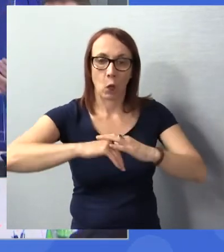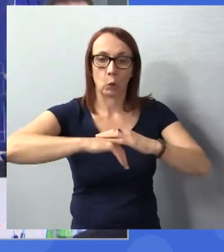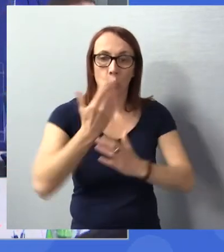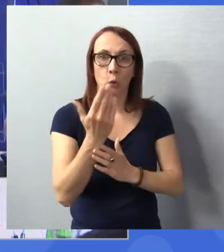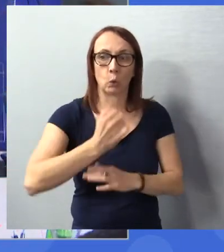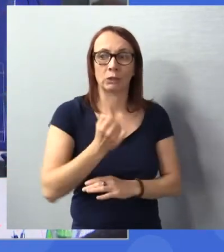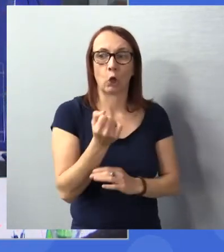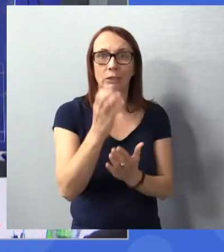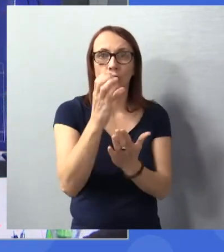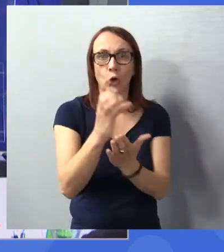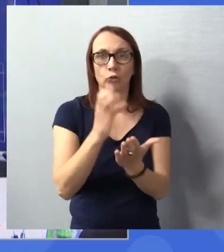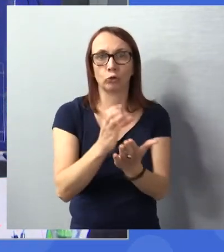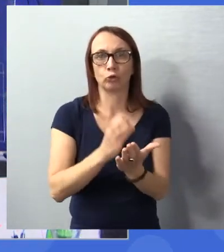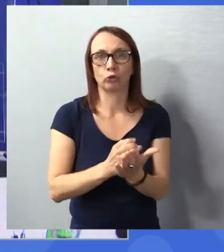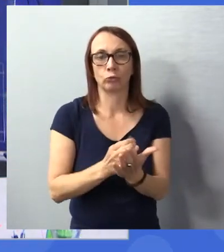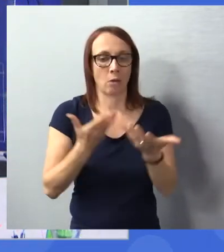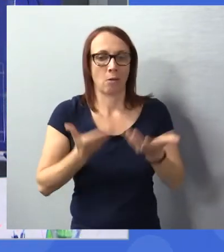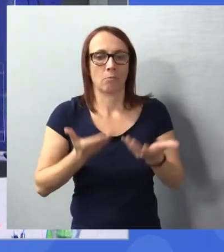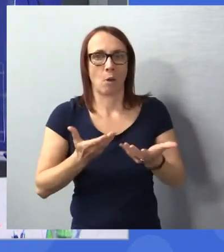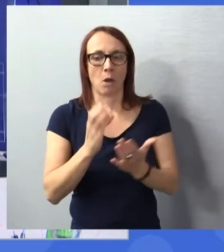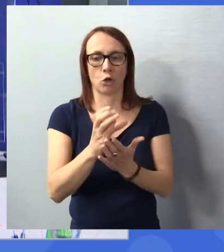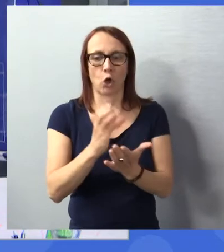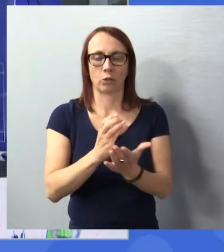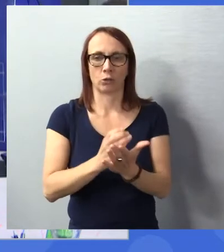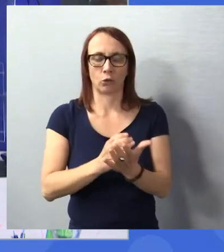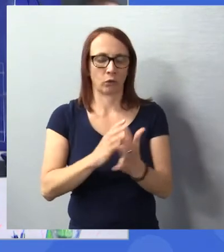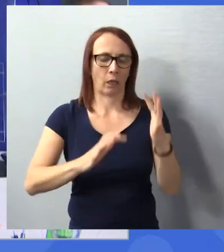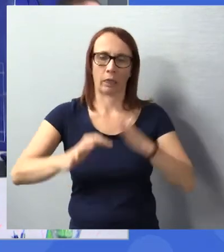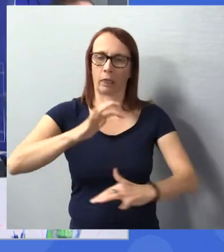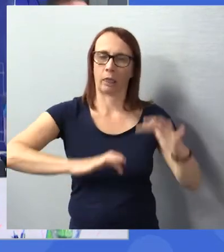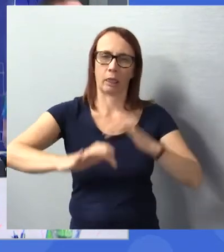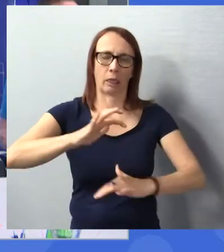because at the moment our Constitution is very flat off when it's in pieces and